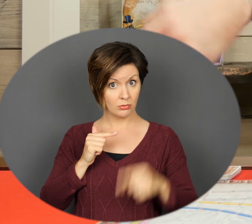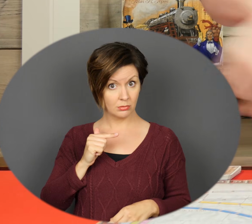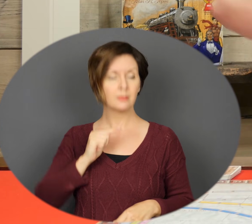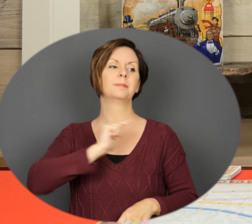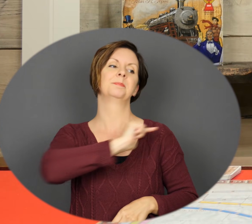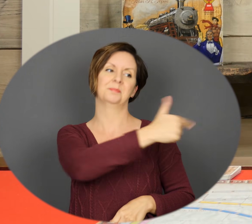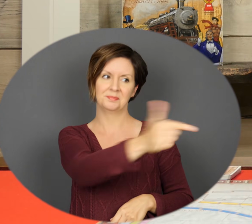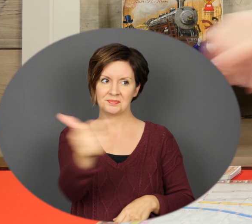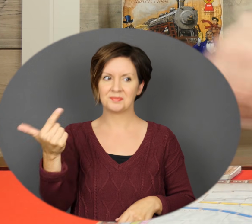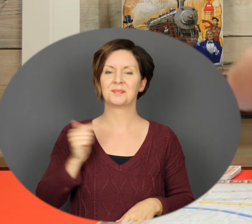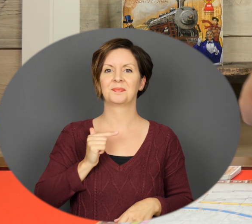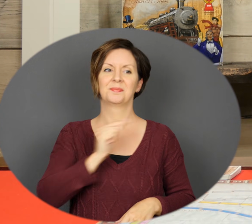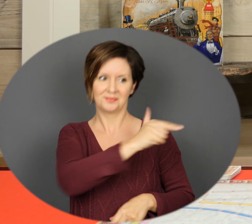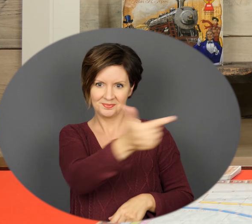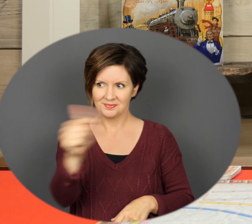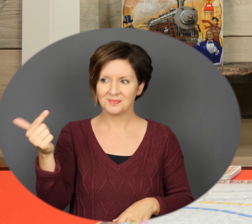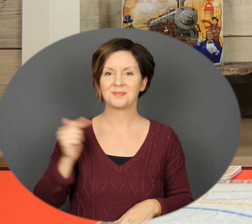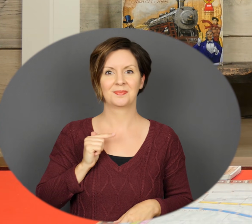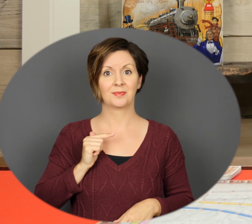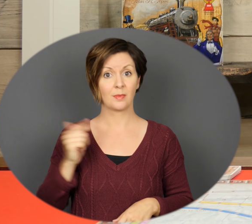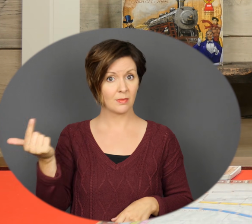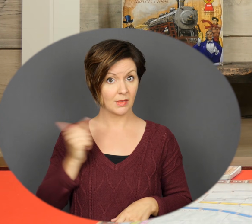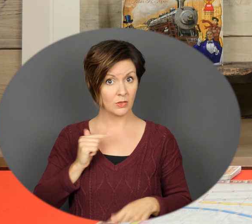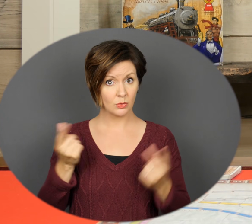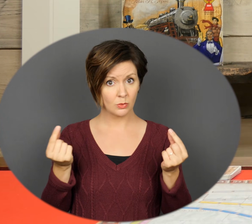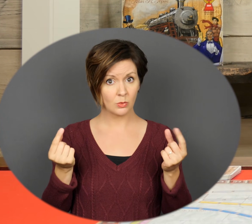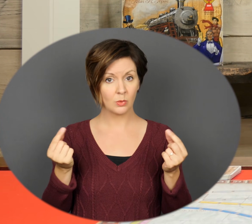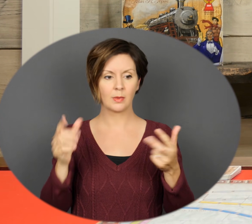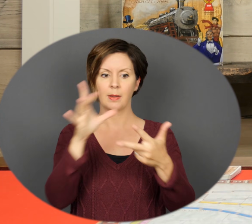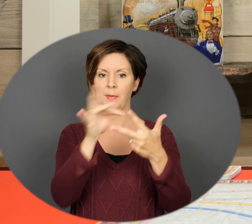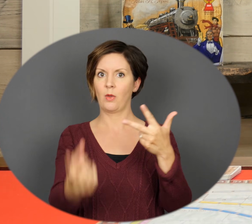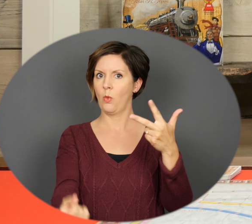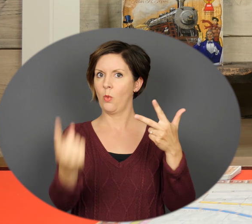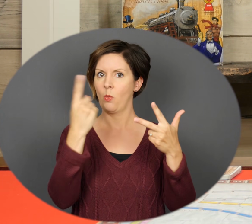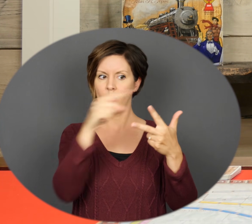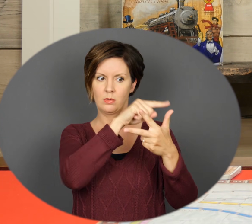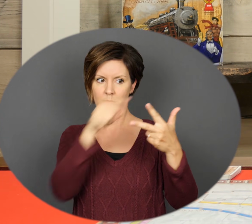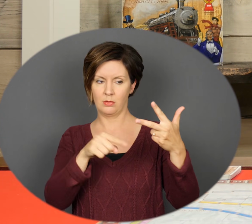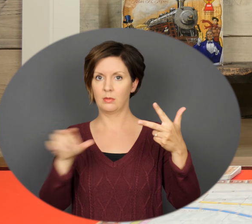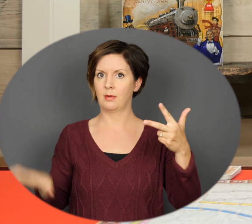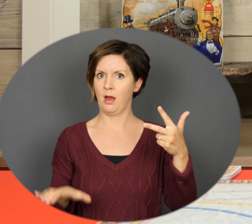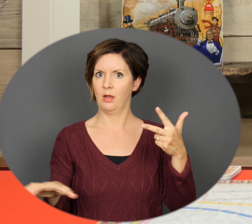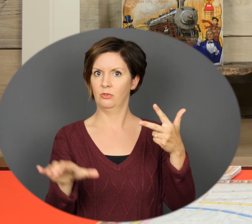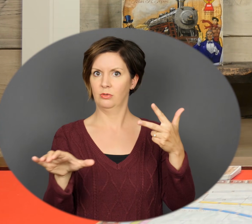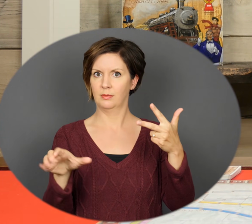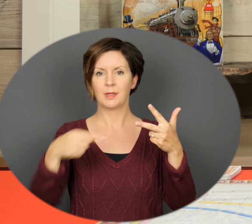around and around the table and on your turn, you can perform one of three possible actions.